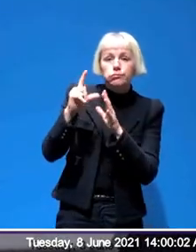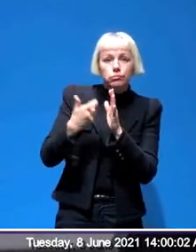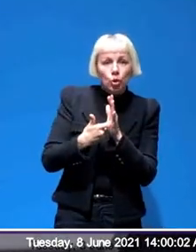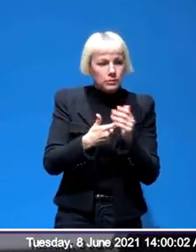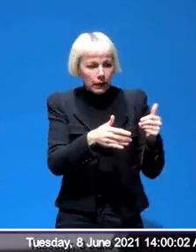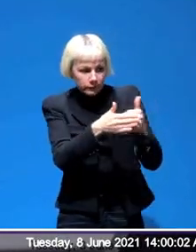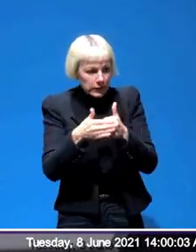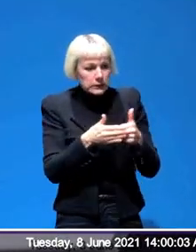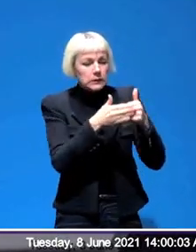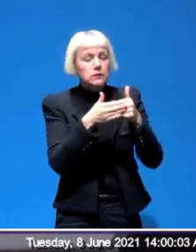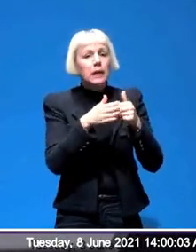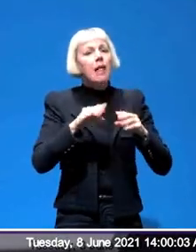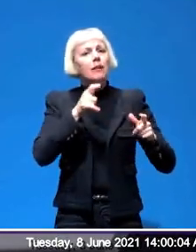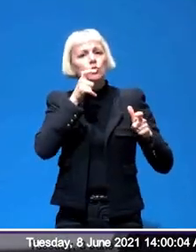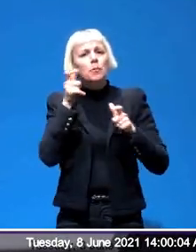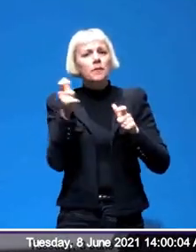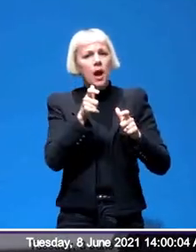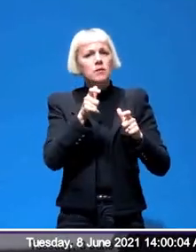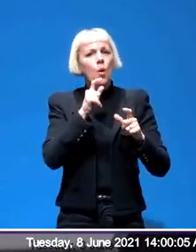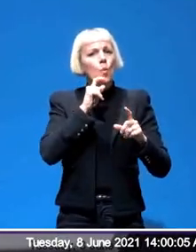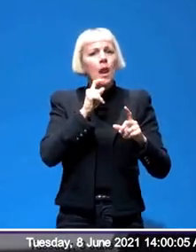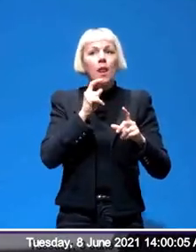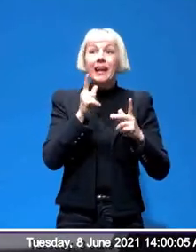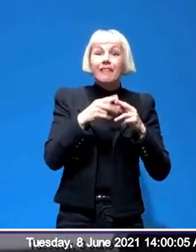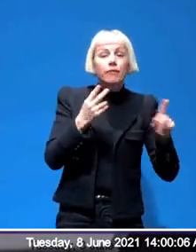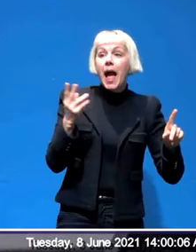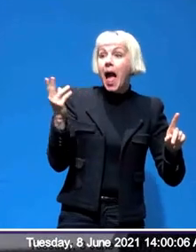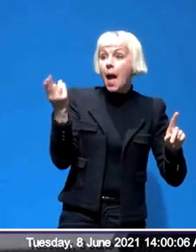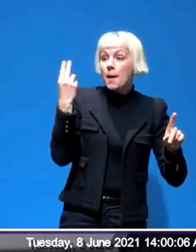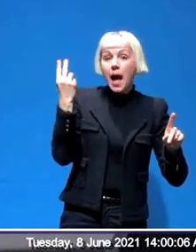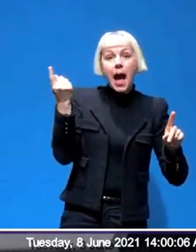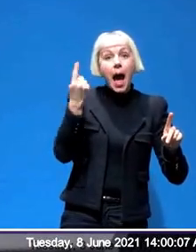would upload the report from the ambulance, any hospital discharge